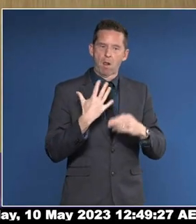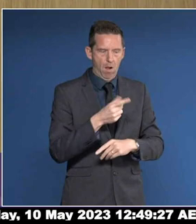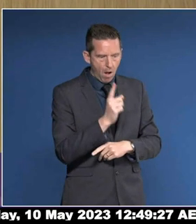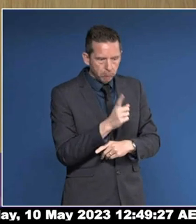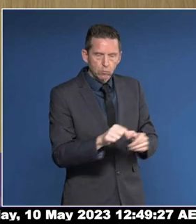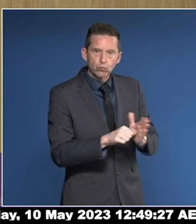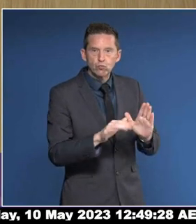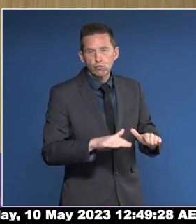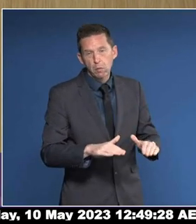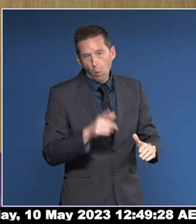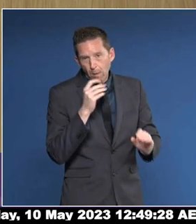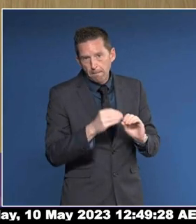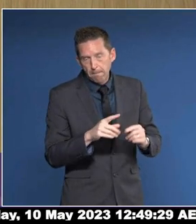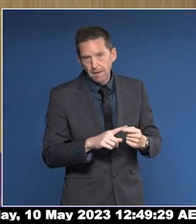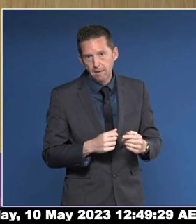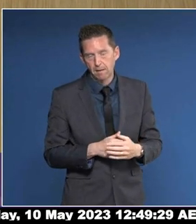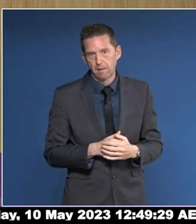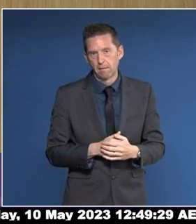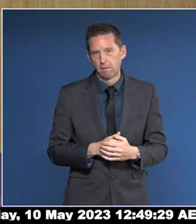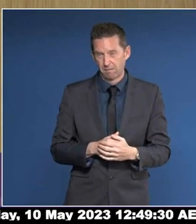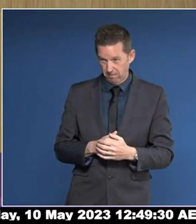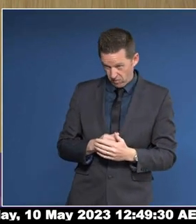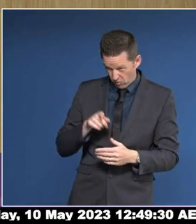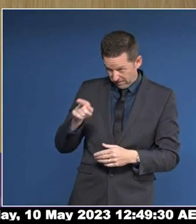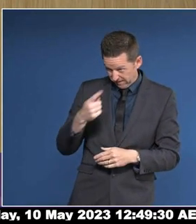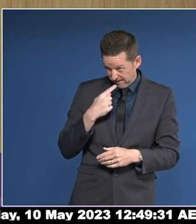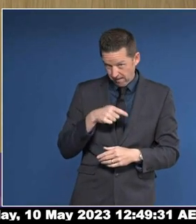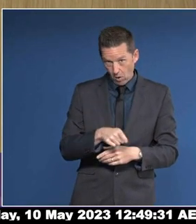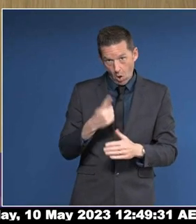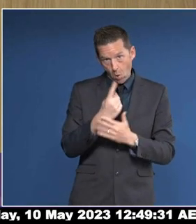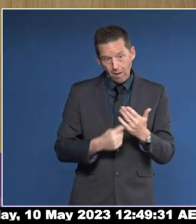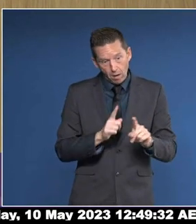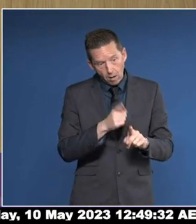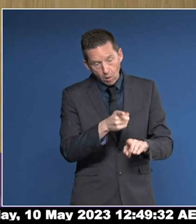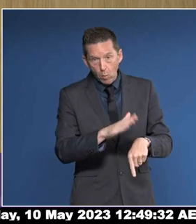You are not for one second suggesting this is domestic discipline, are you, Detective Superintendent?